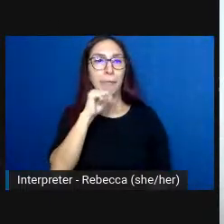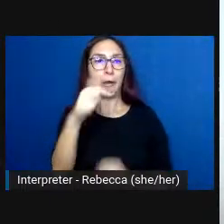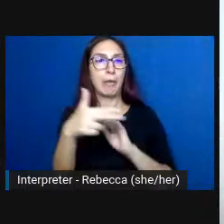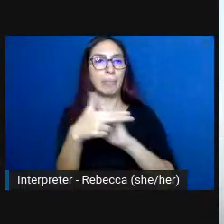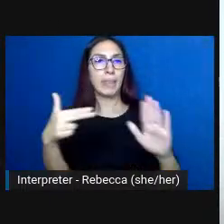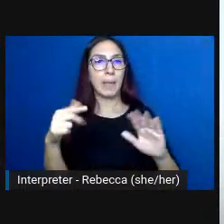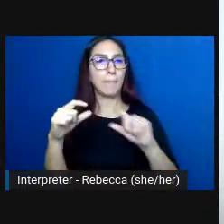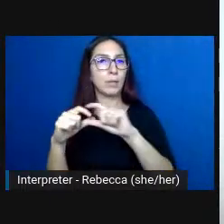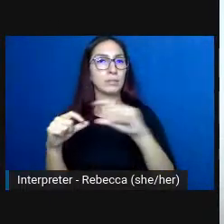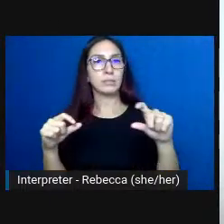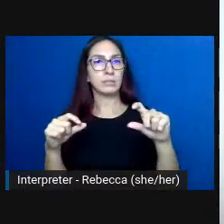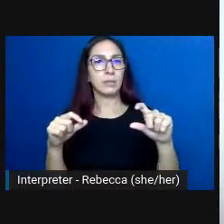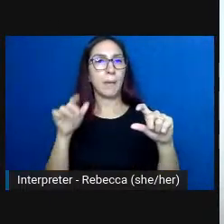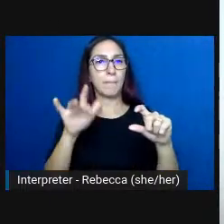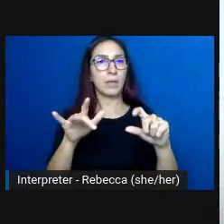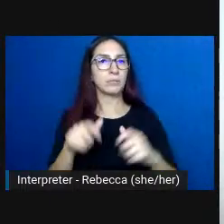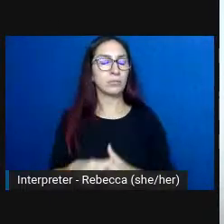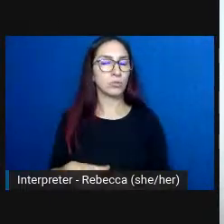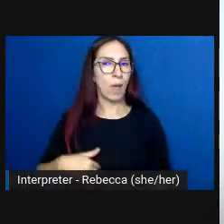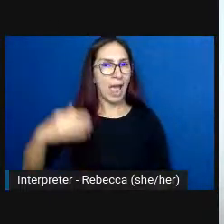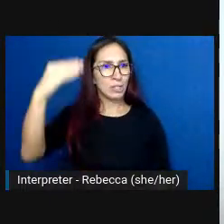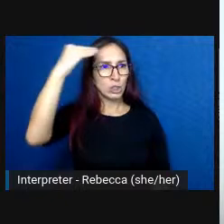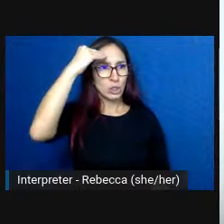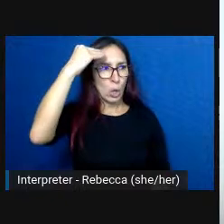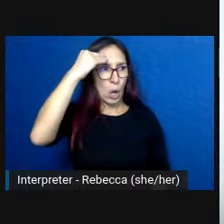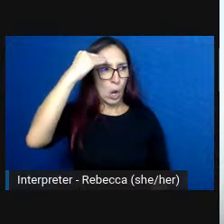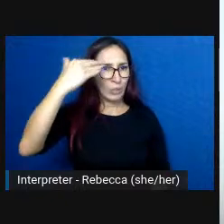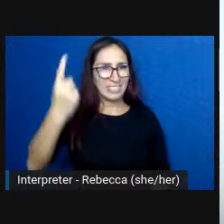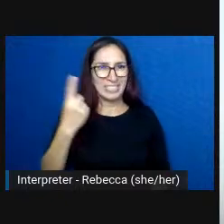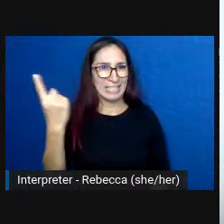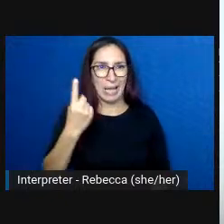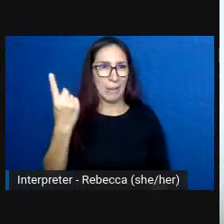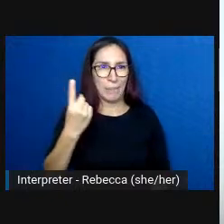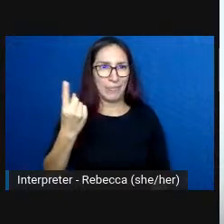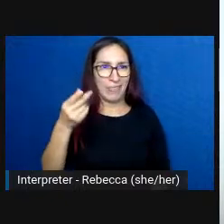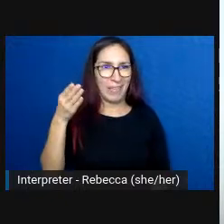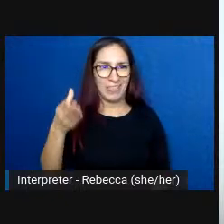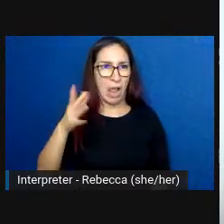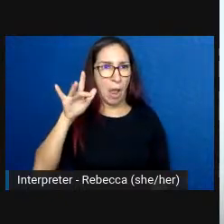When I have gone to a site, my Screen Reader will say say "Unlabeled button"